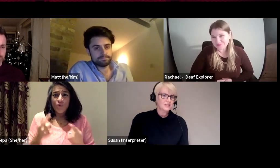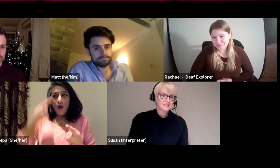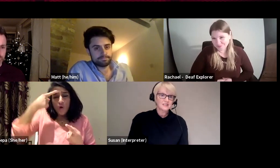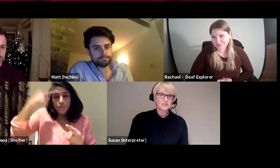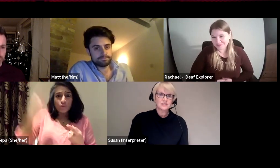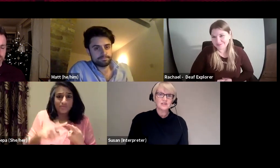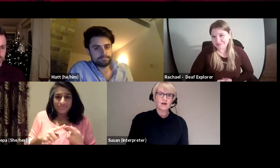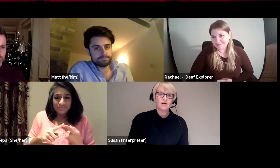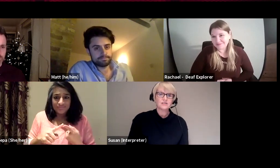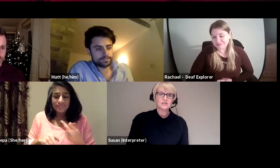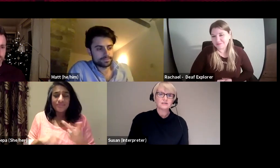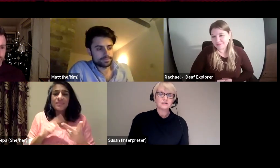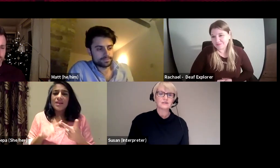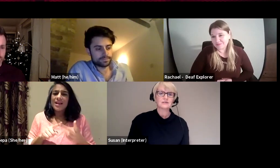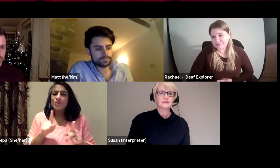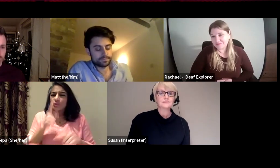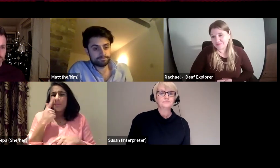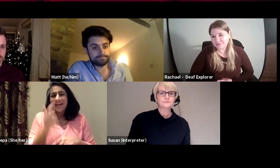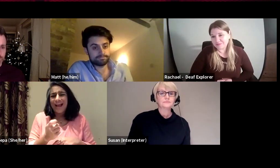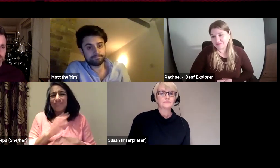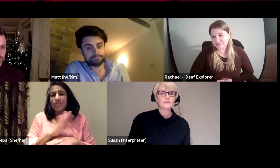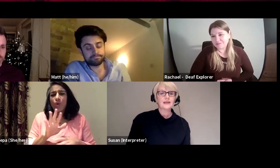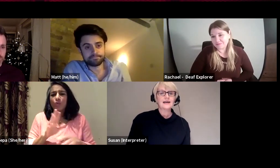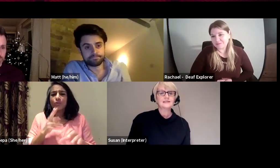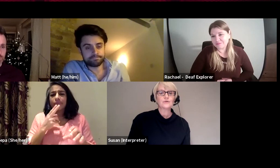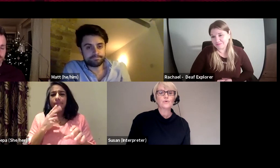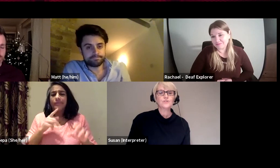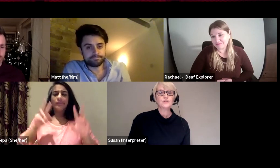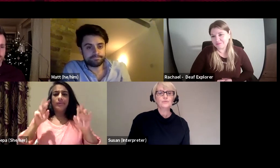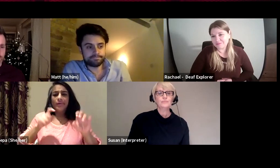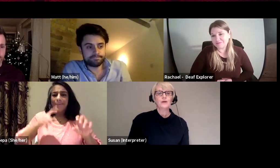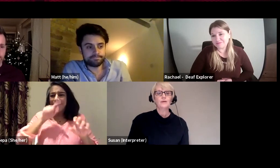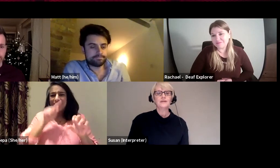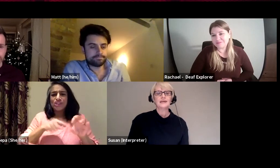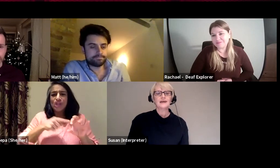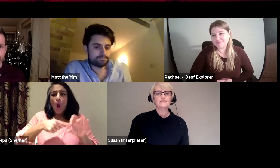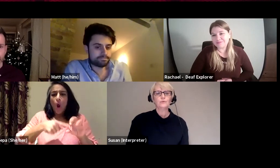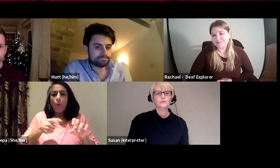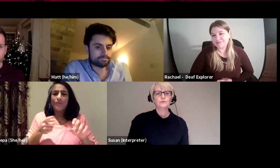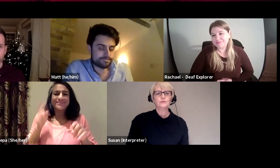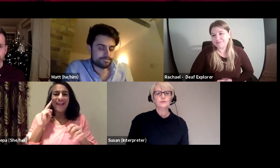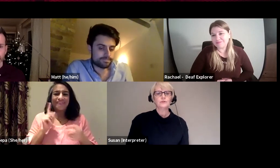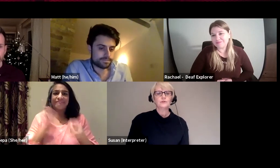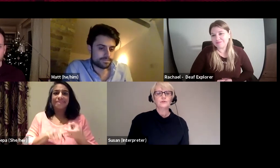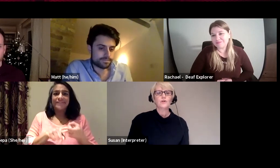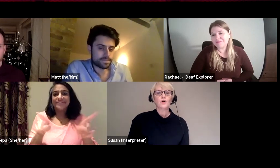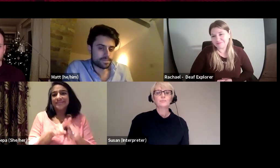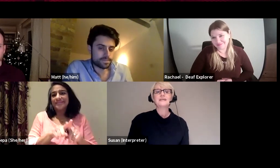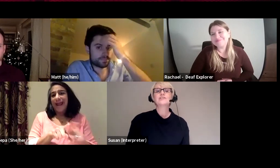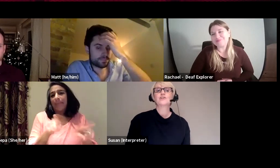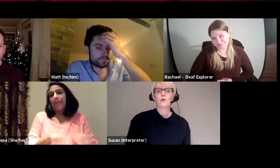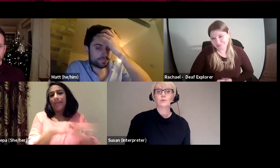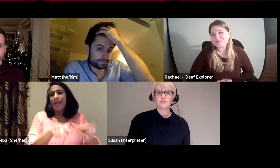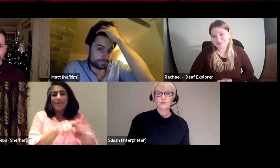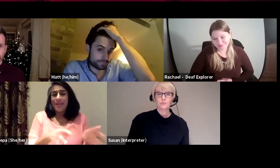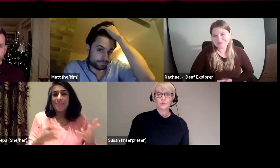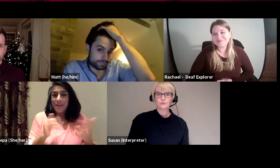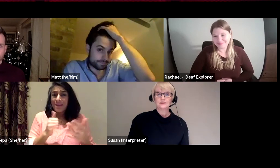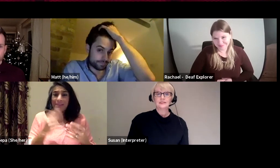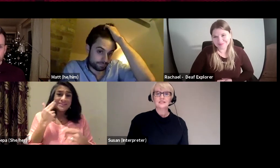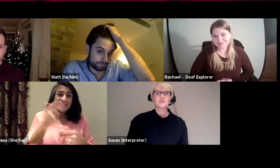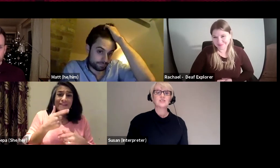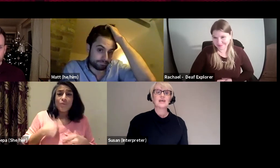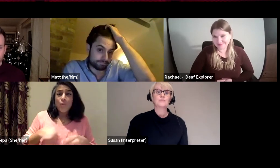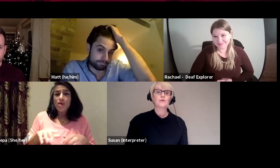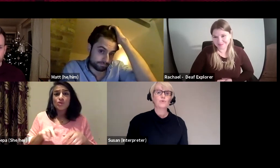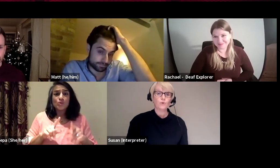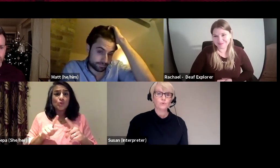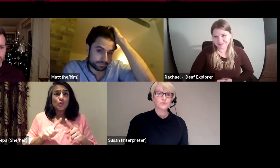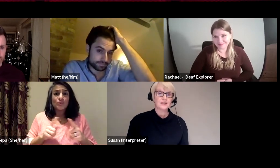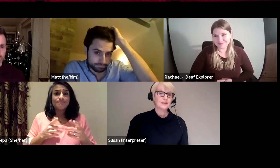thing to do is to ask. And also, be careful not to pigeon hole deaf people into the same roles. It